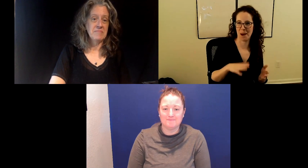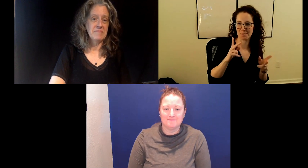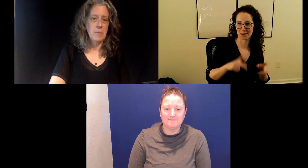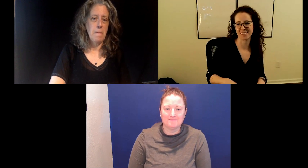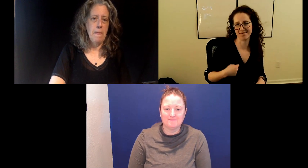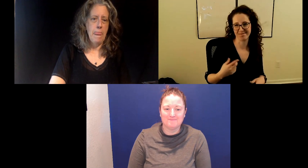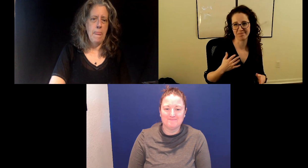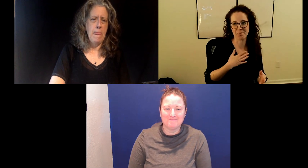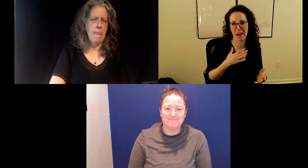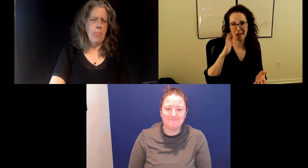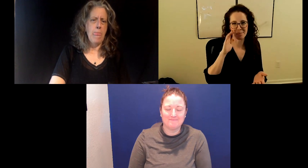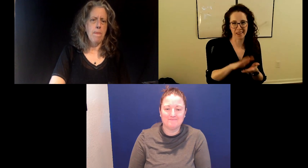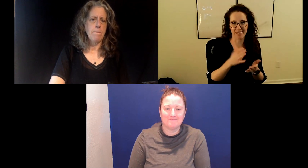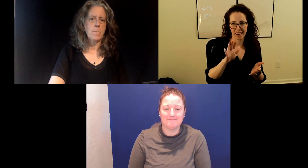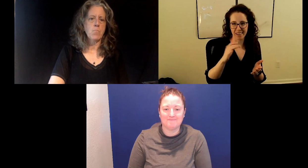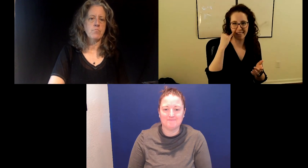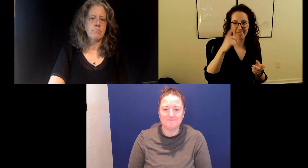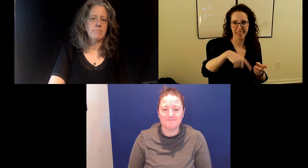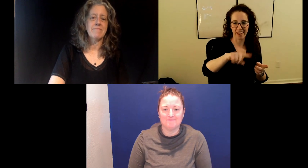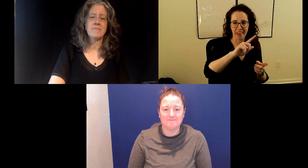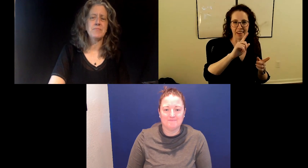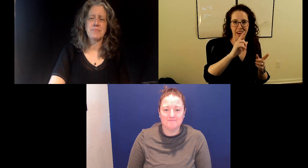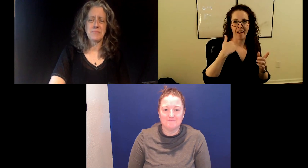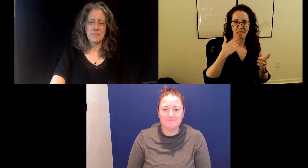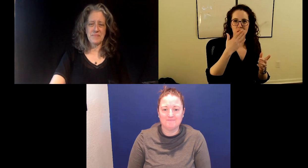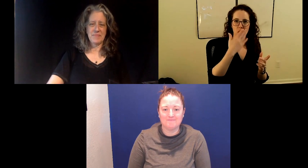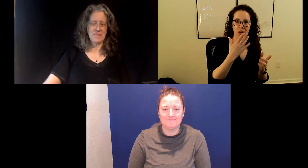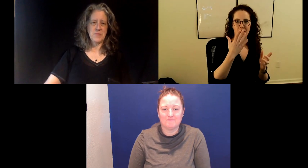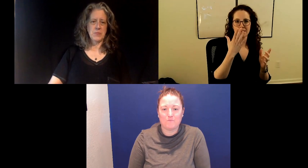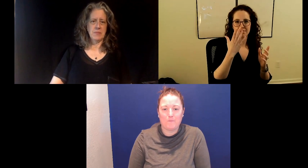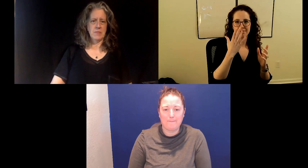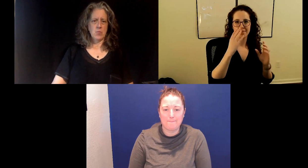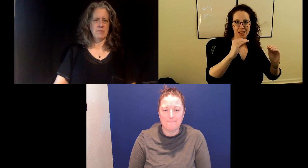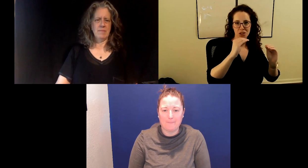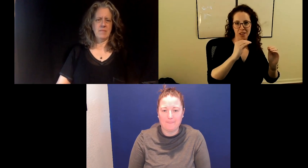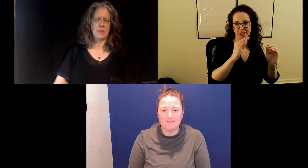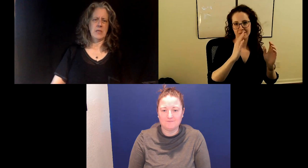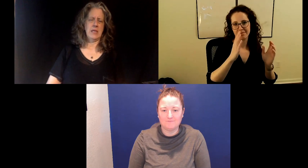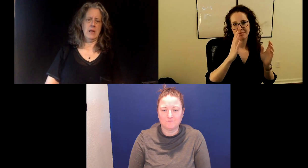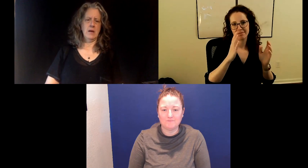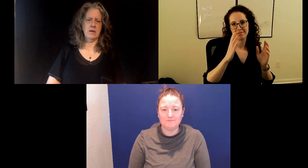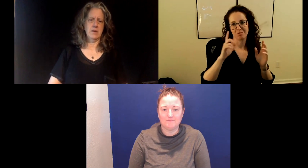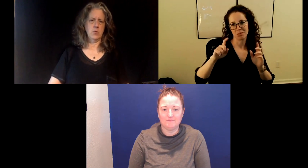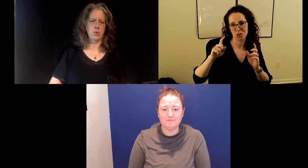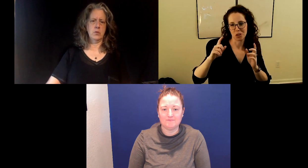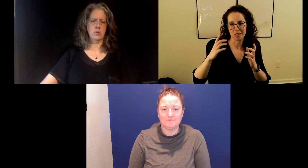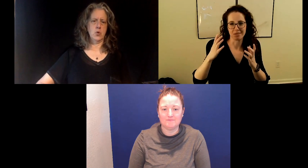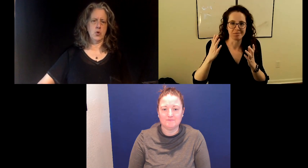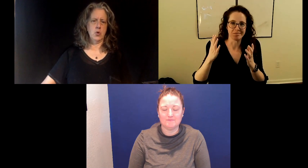lot of involvement with the test maybe i'm a bad person i don't but um you know we teach